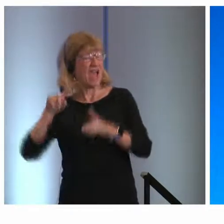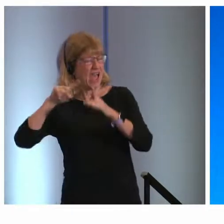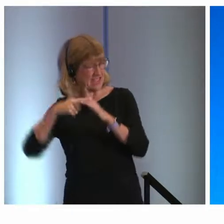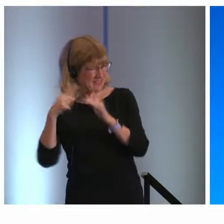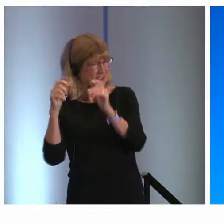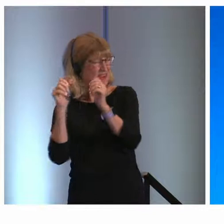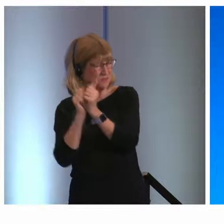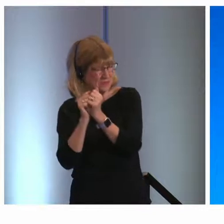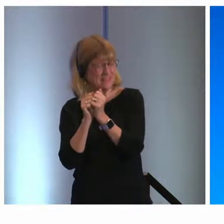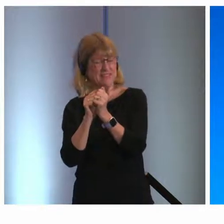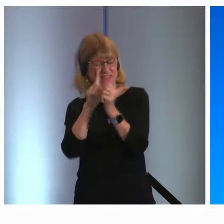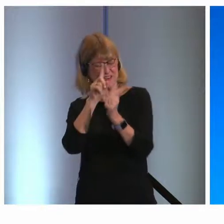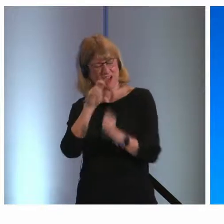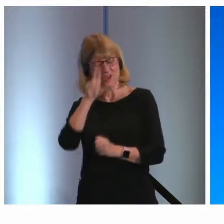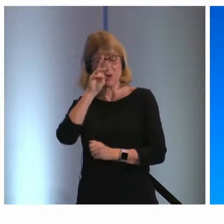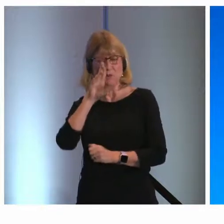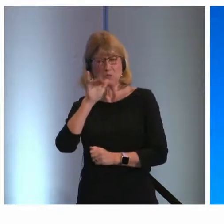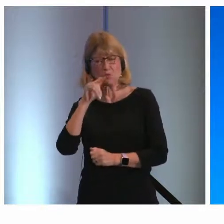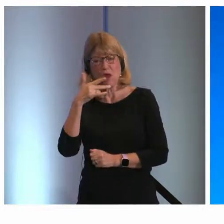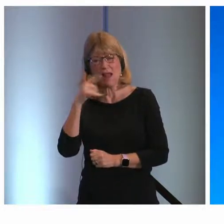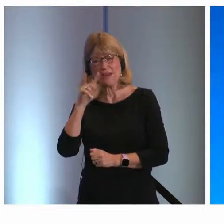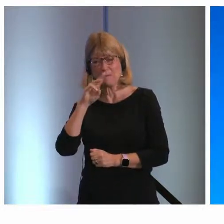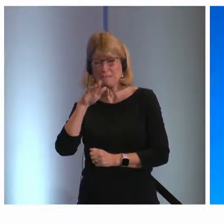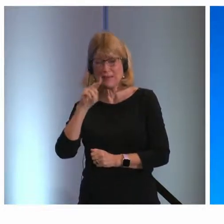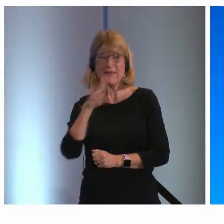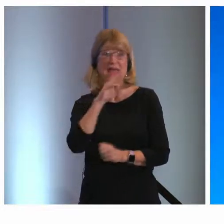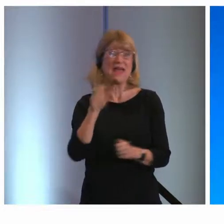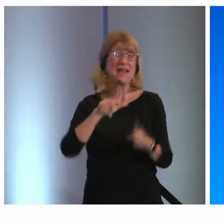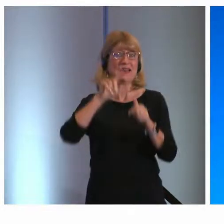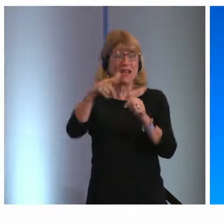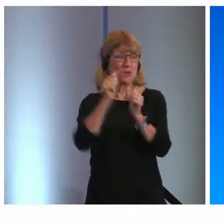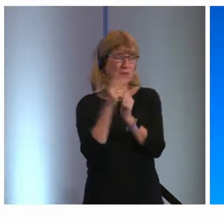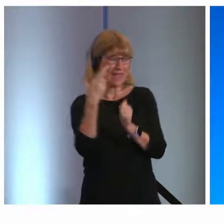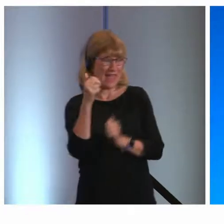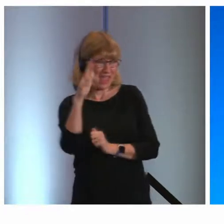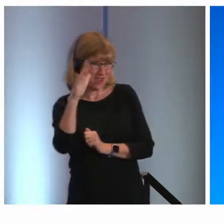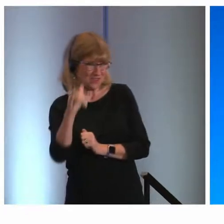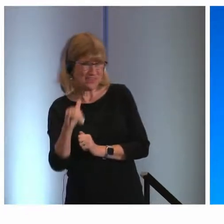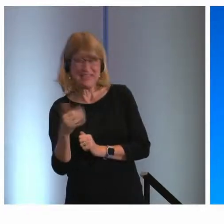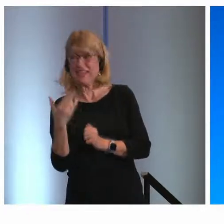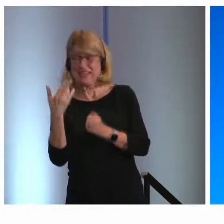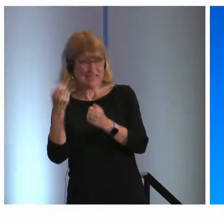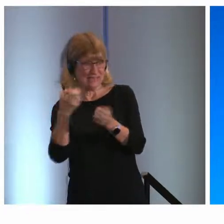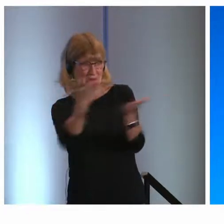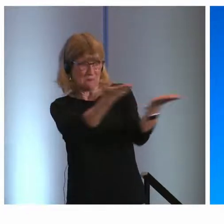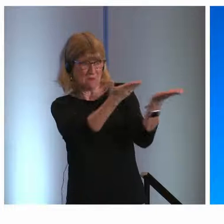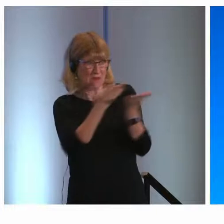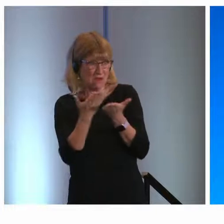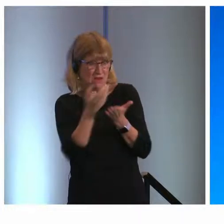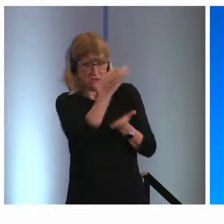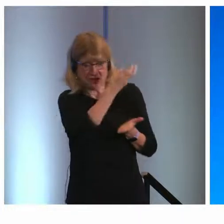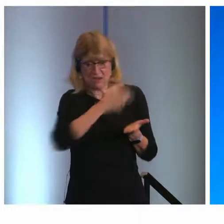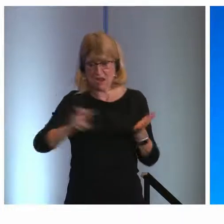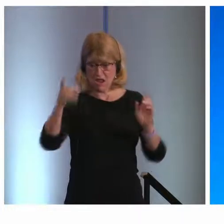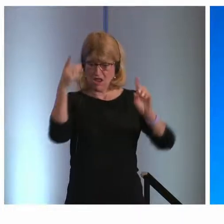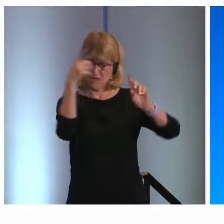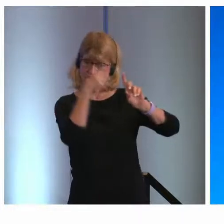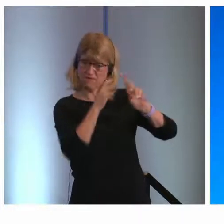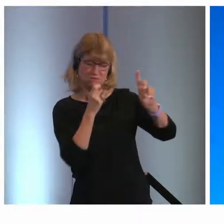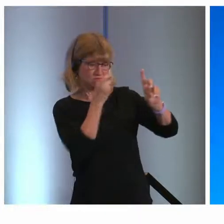And Alan Brightman was one of the first presenters here at CSUN, with Harry 37 years ago when he was at Apple, he went